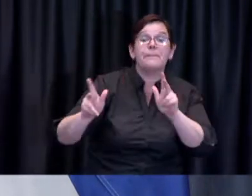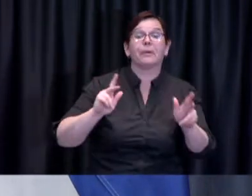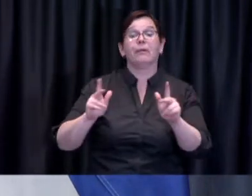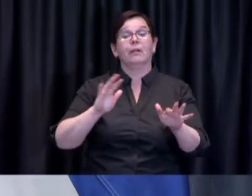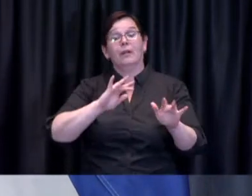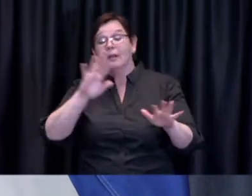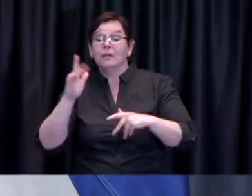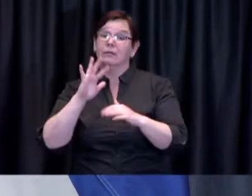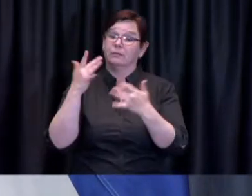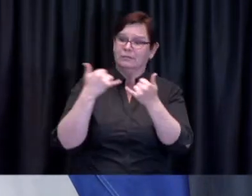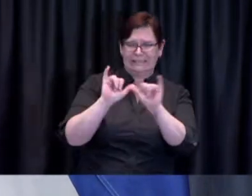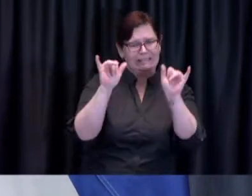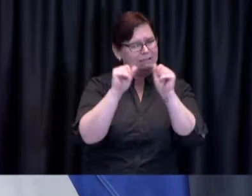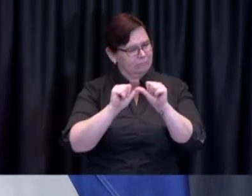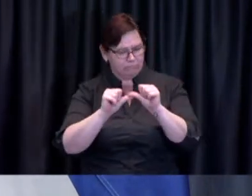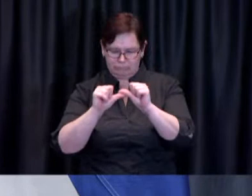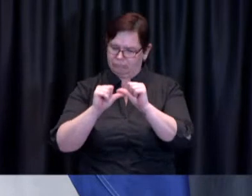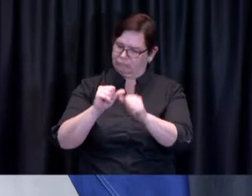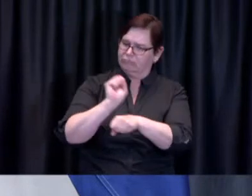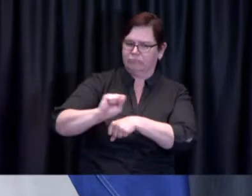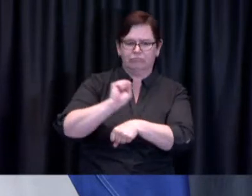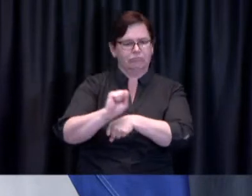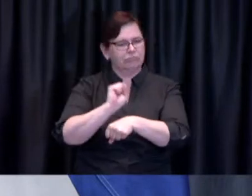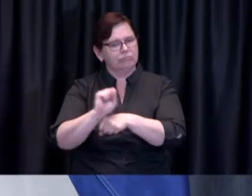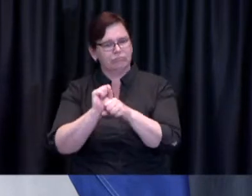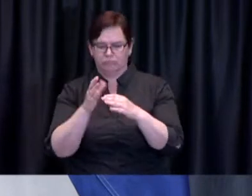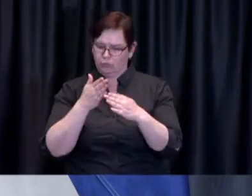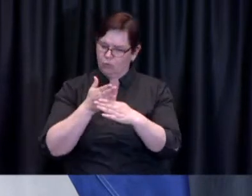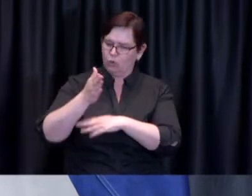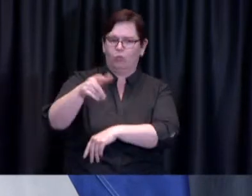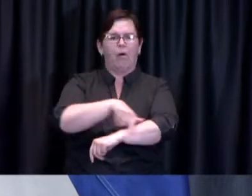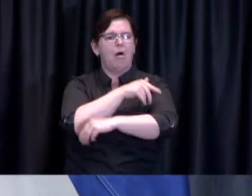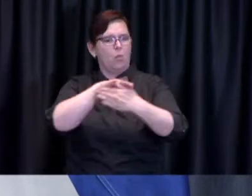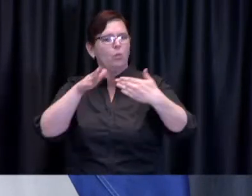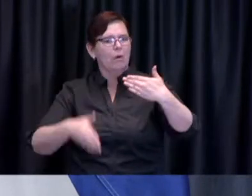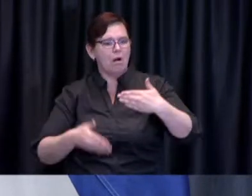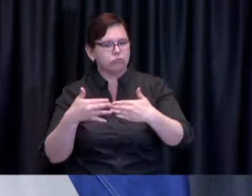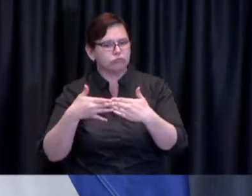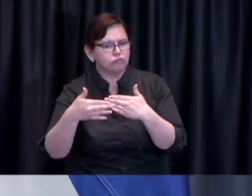the holiday weekend and I want to in advance thank all of those involved in making those clinics such